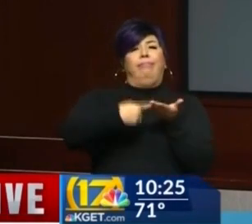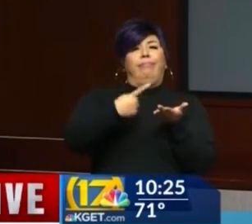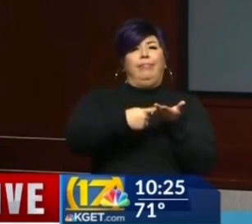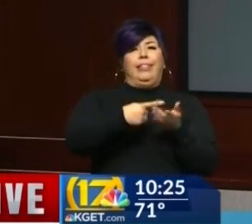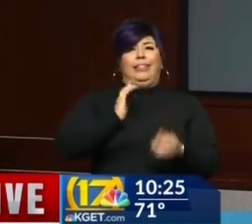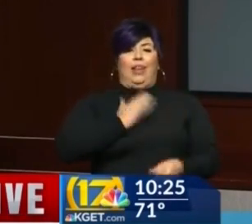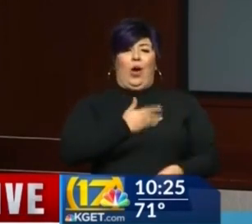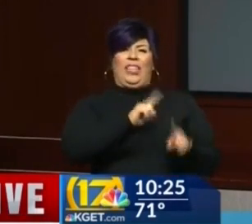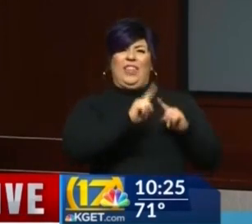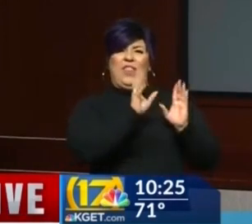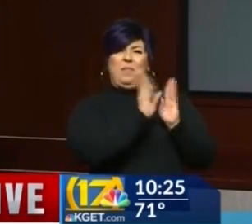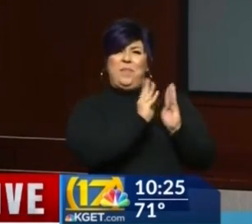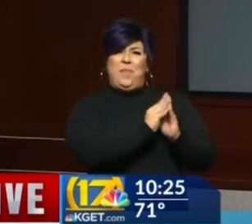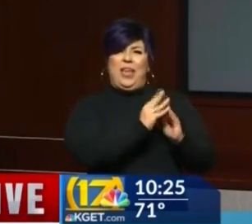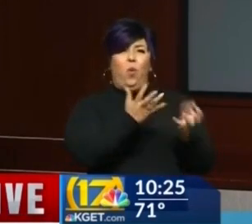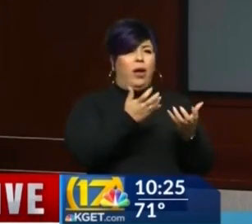WE ARE DEVELOPING MESSAGING AS